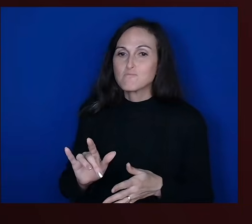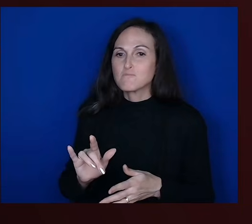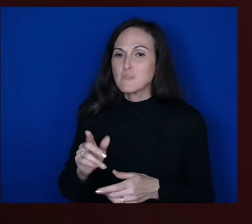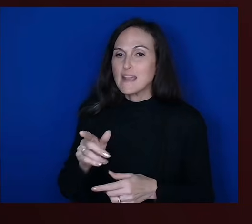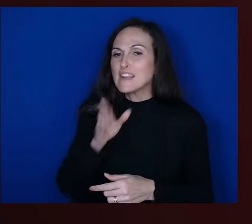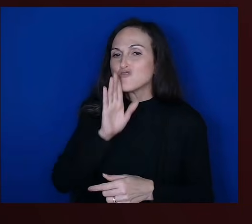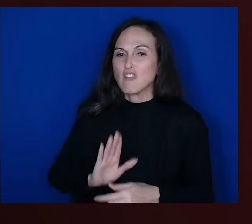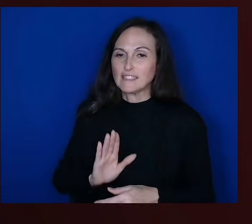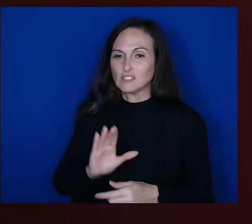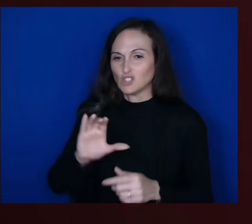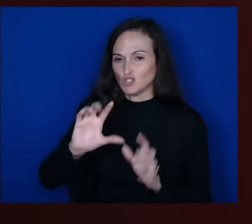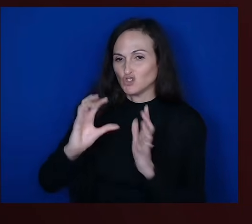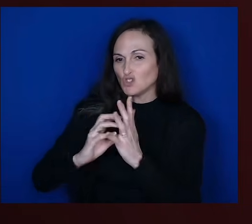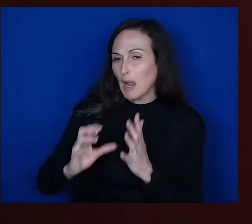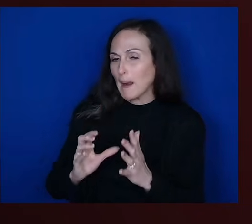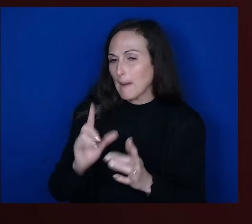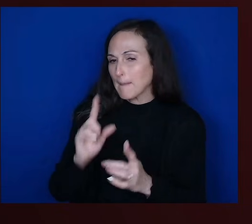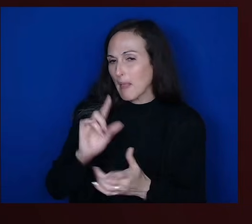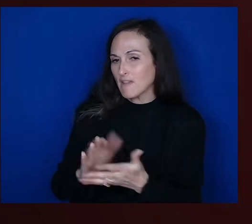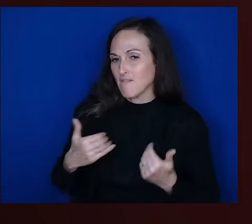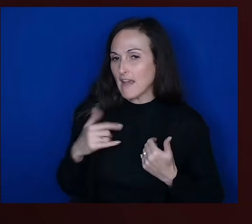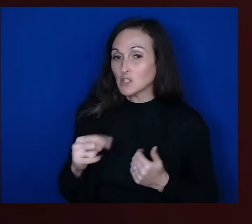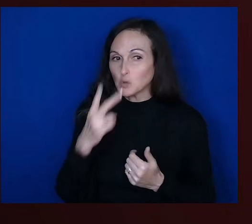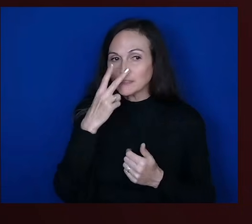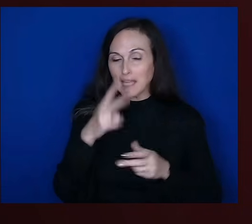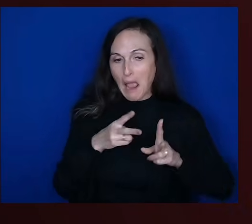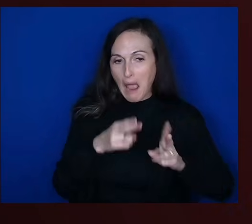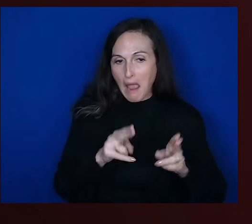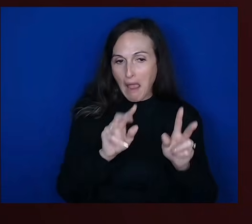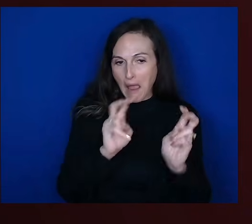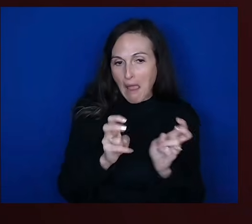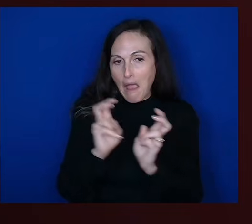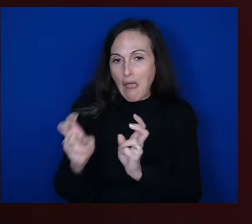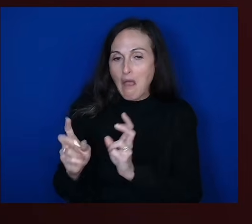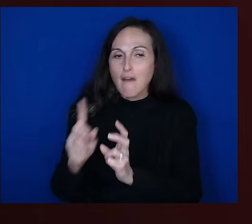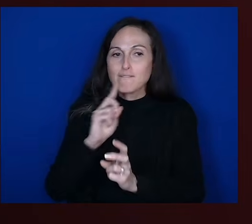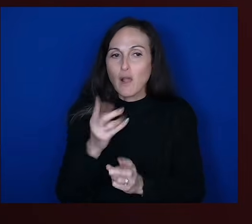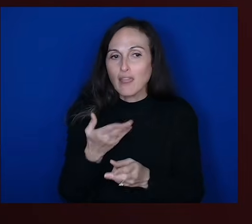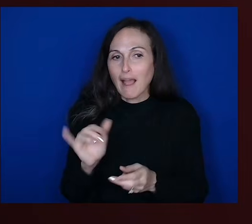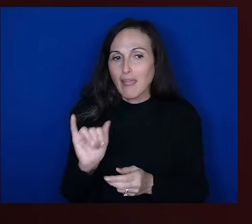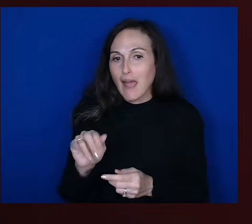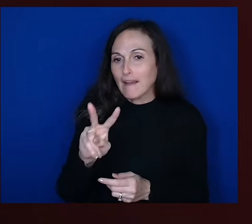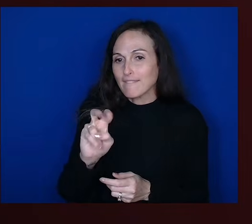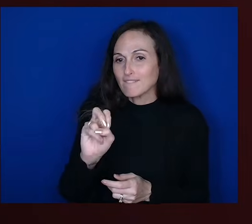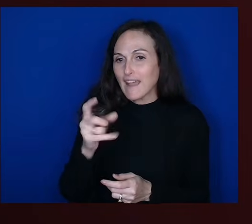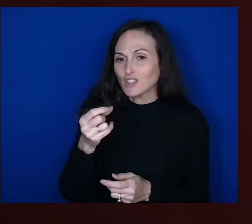these annotations for things like vector store key, vector data as index, blah, blah, blah.